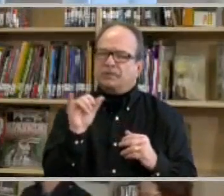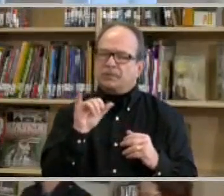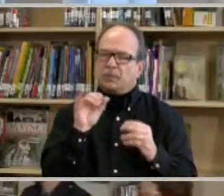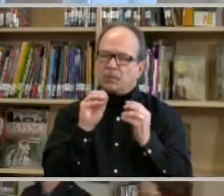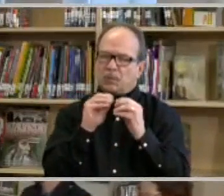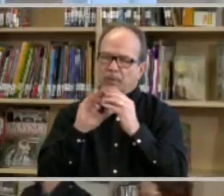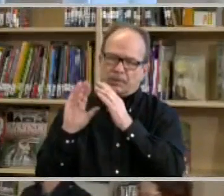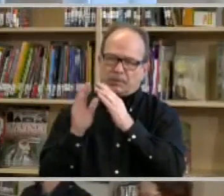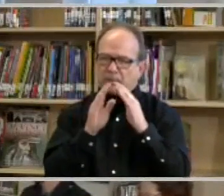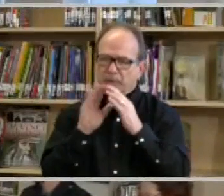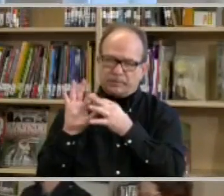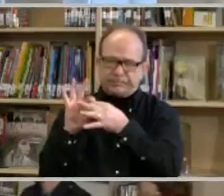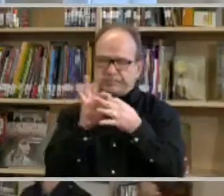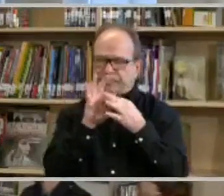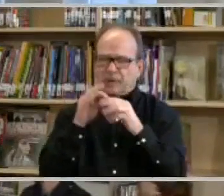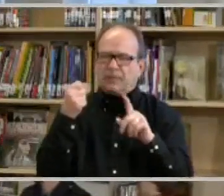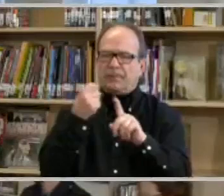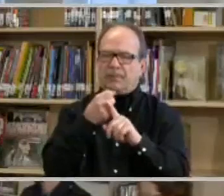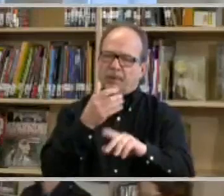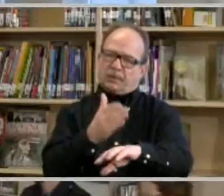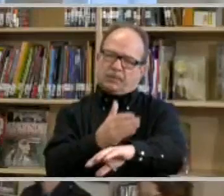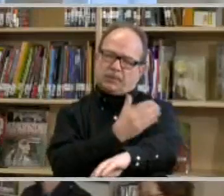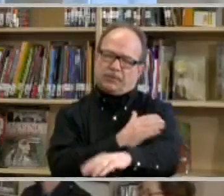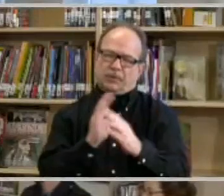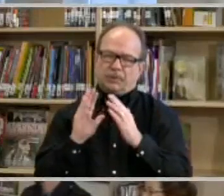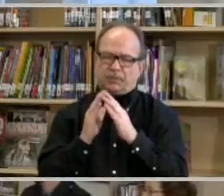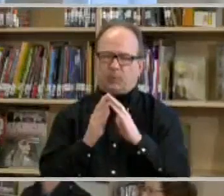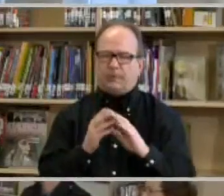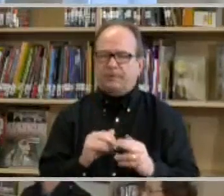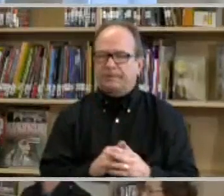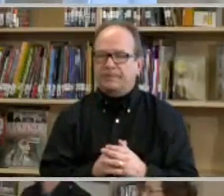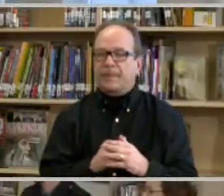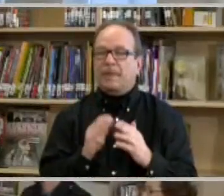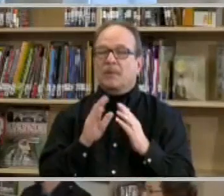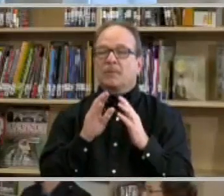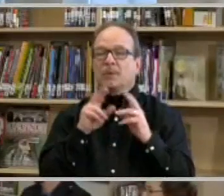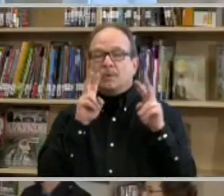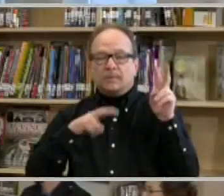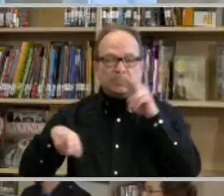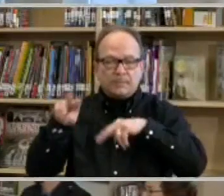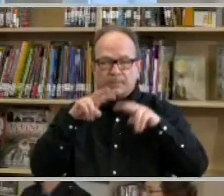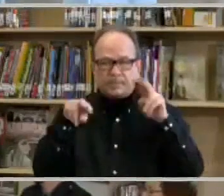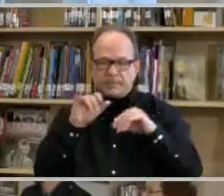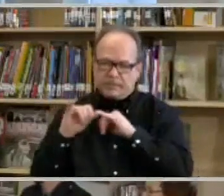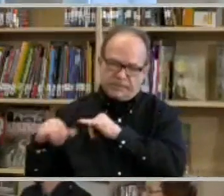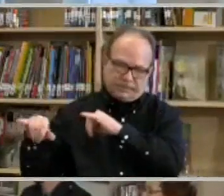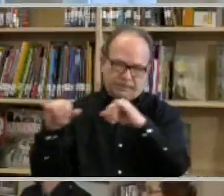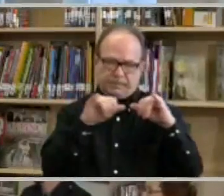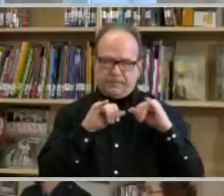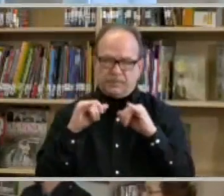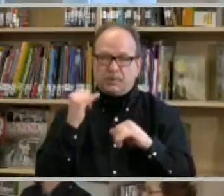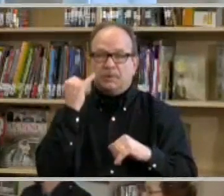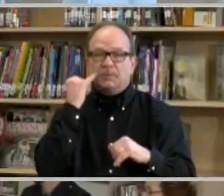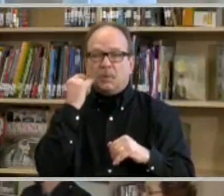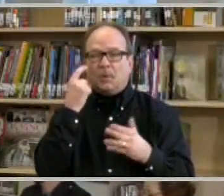EFFORTS AS WELL AS SHARE ALL THEIR CONCERNS BUT ALSO IT TAKES THE COMMUNITY TO MAKE AN IMPACT, SO THE COMMUNITY ALSO HAS TO BE CONSTANTLY LOOKING OUT FOR